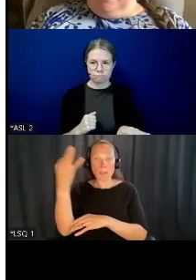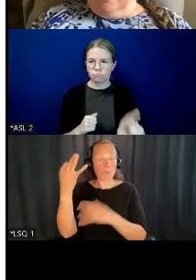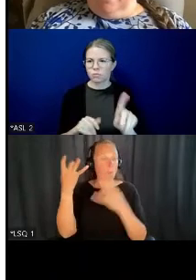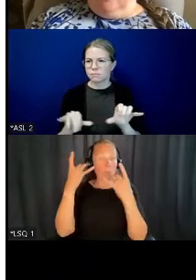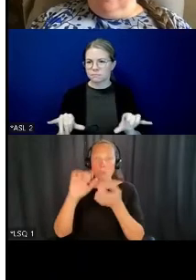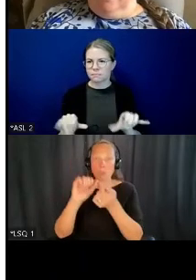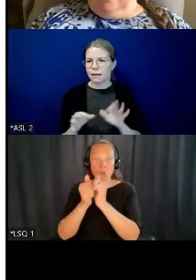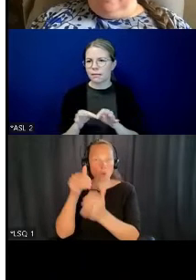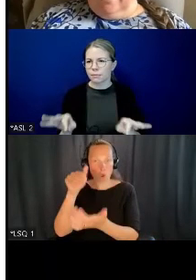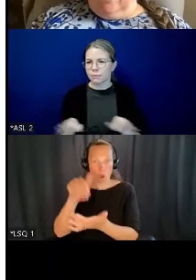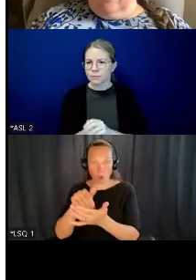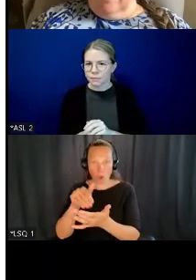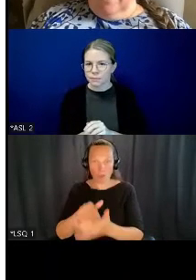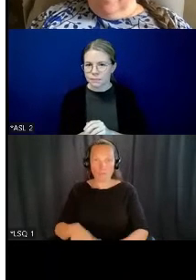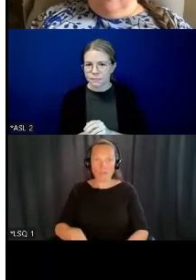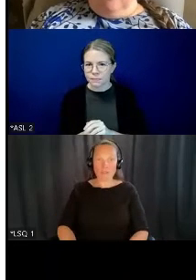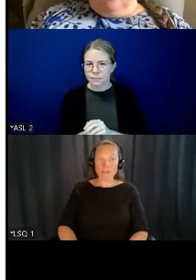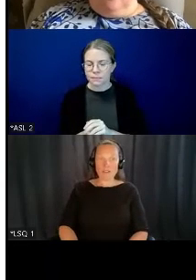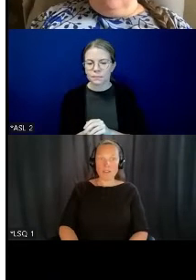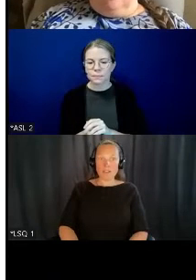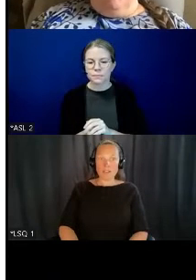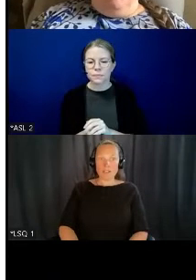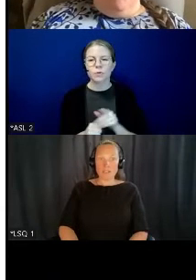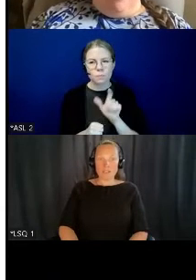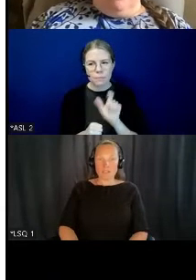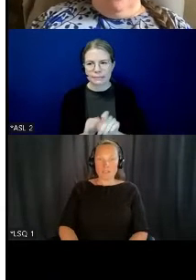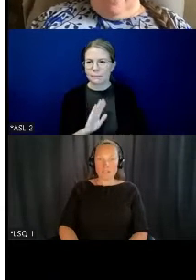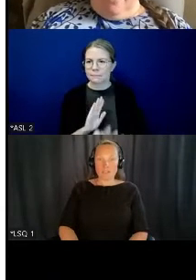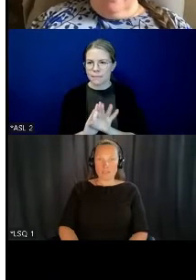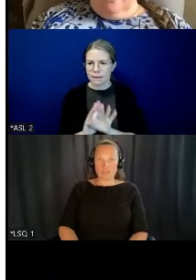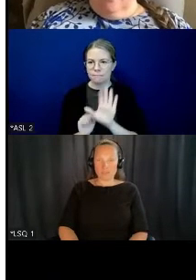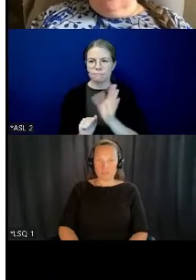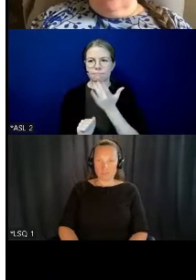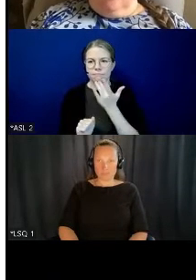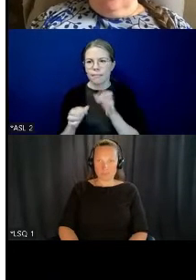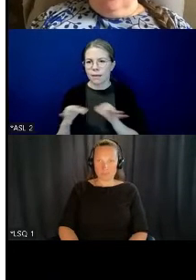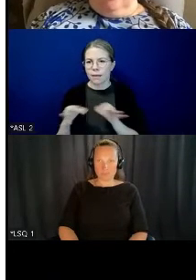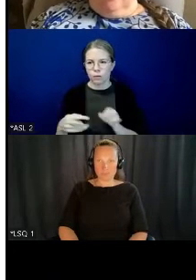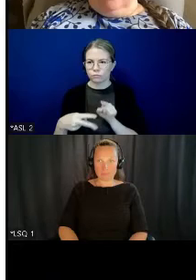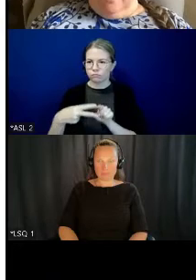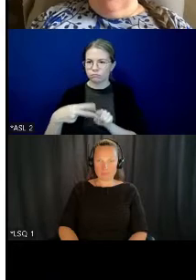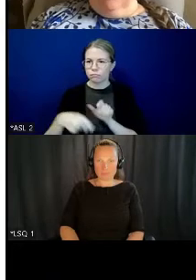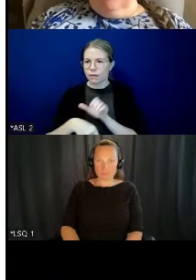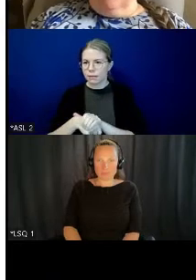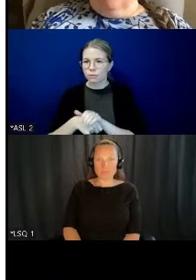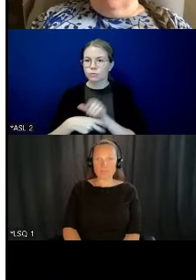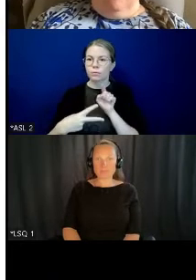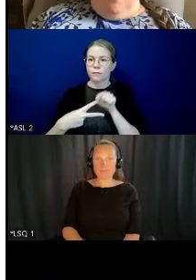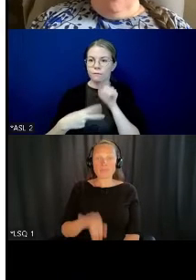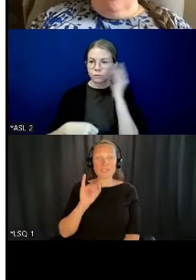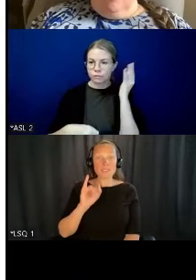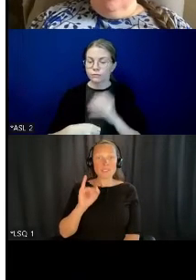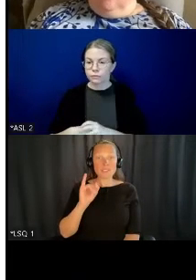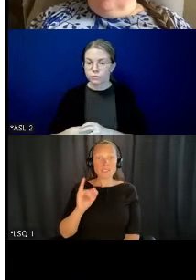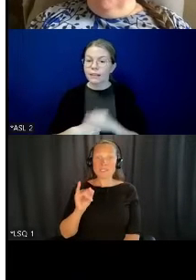HEAR THE PRESENTATION IN ENGLISH. IF YOU'RE USING A MOBILE DEVICE, SUCH AS A TABLET OR A PHONE,